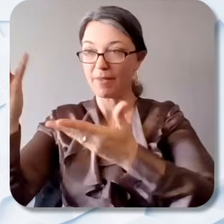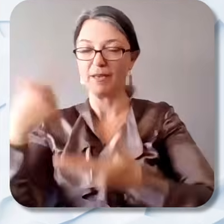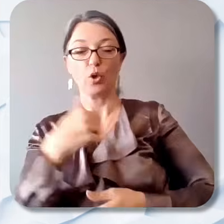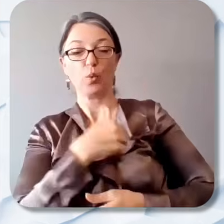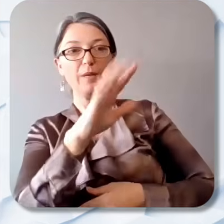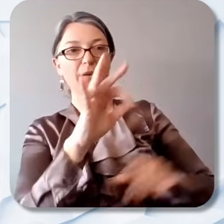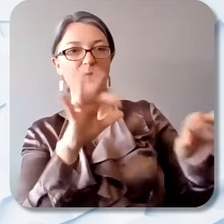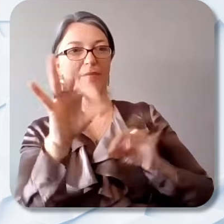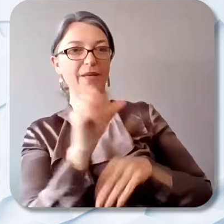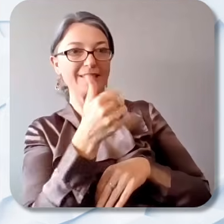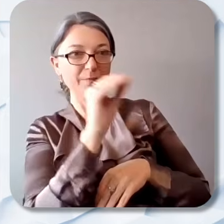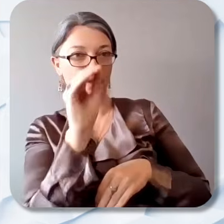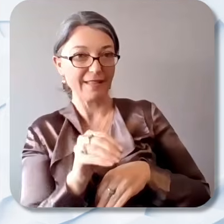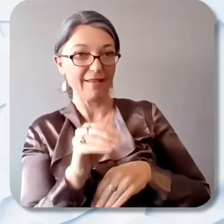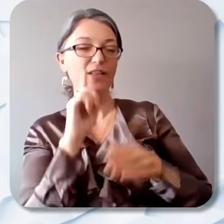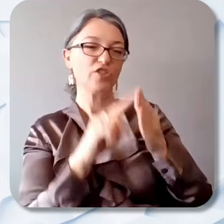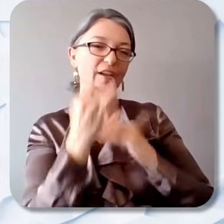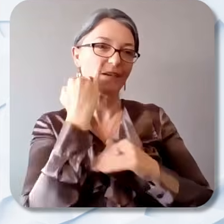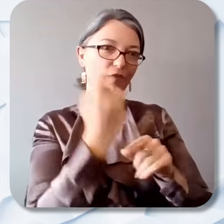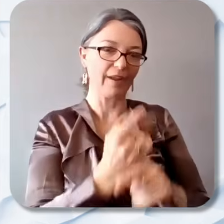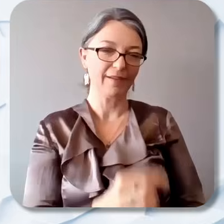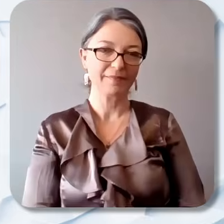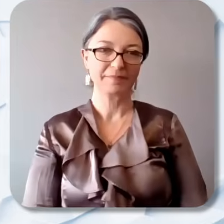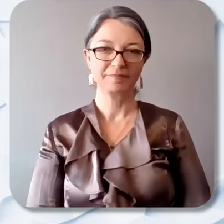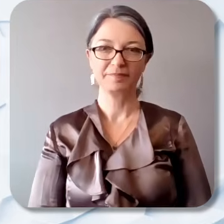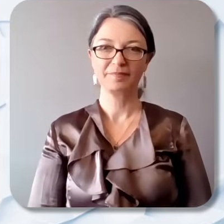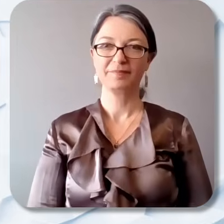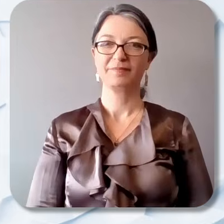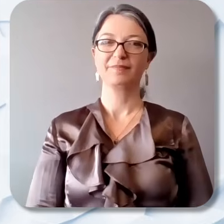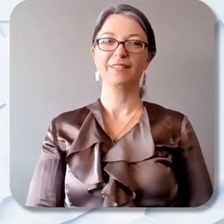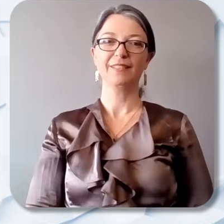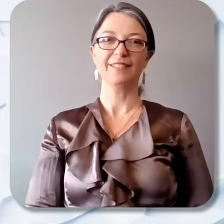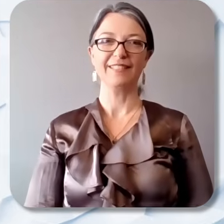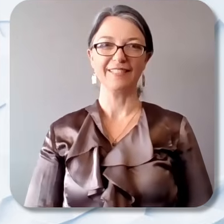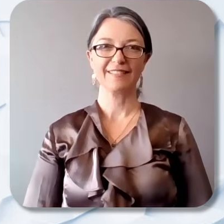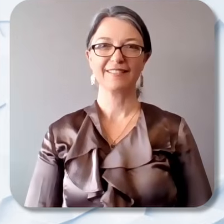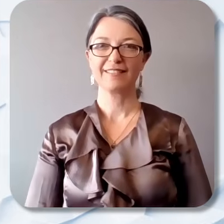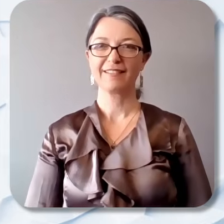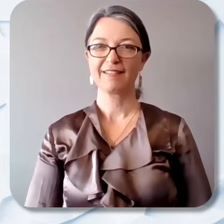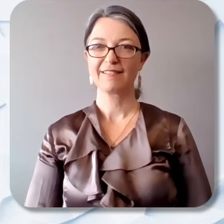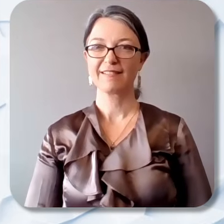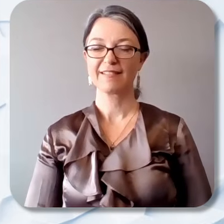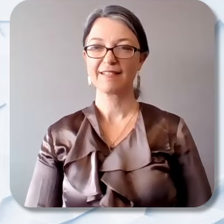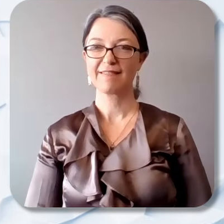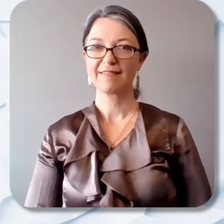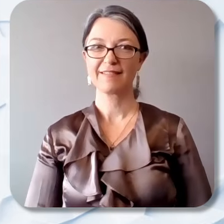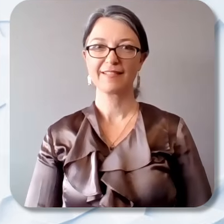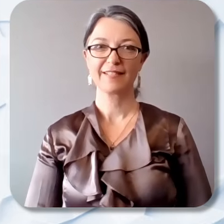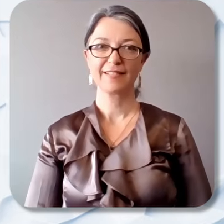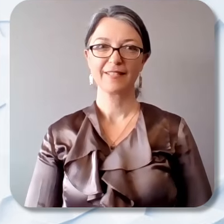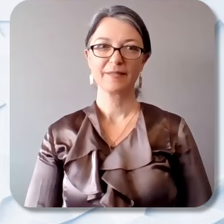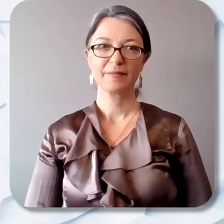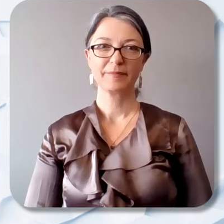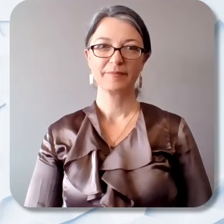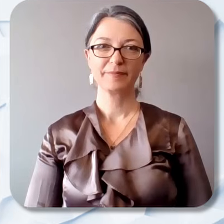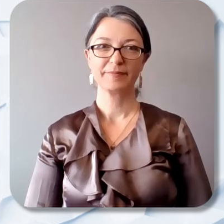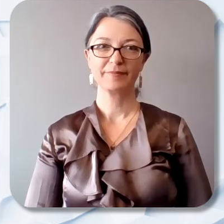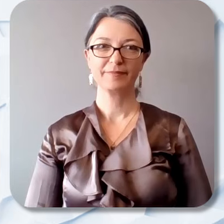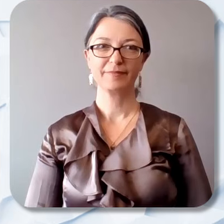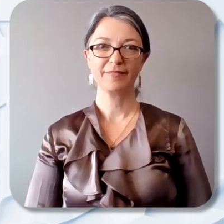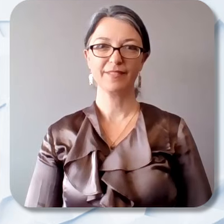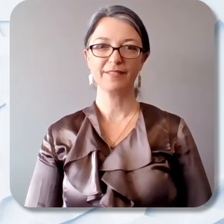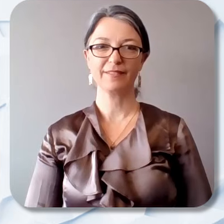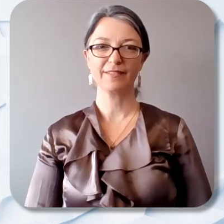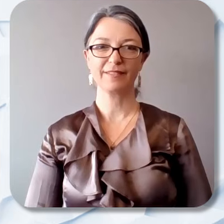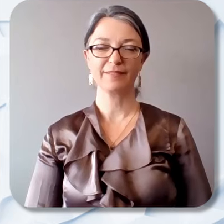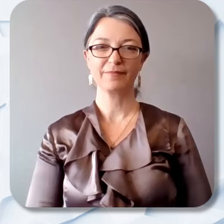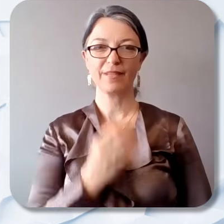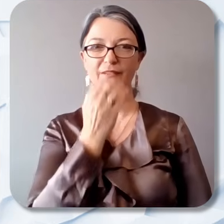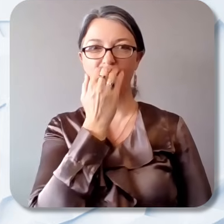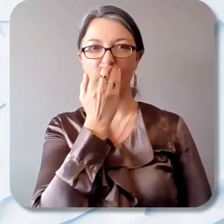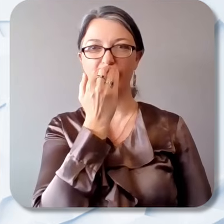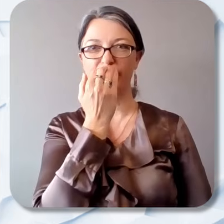yeah, this slide on the second point.